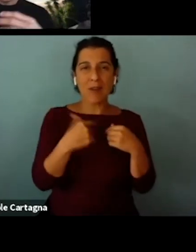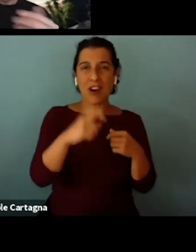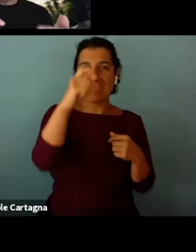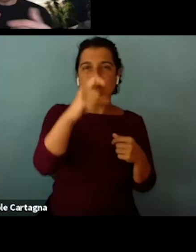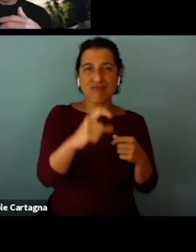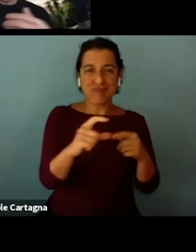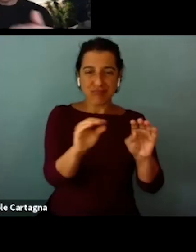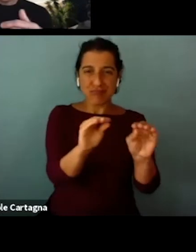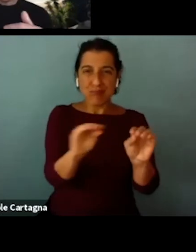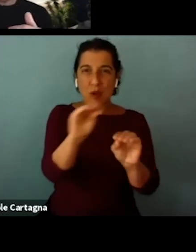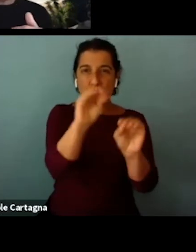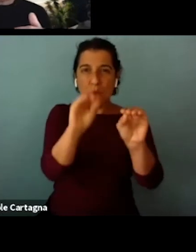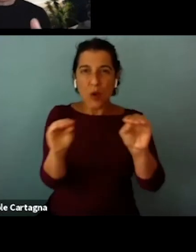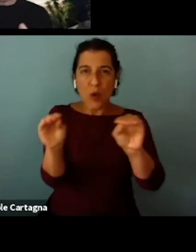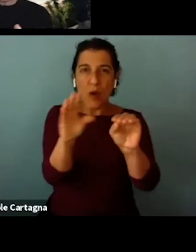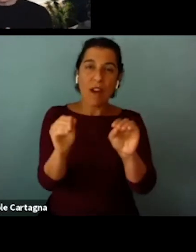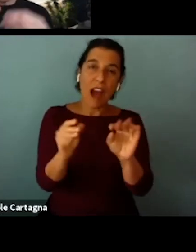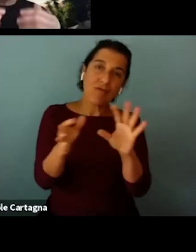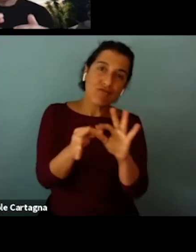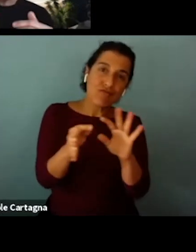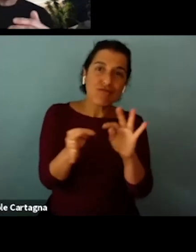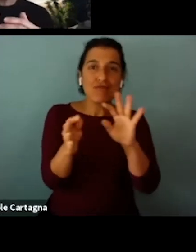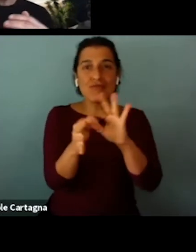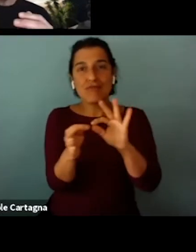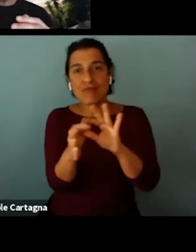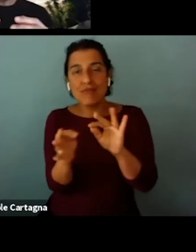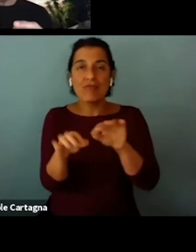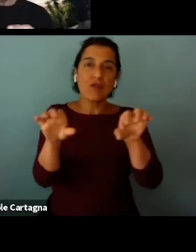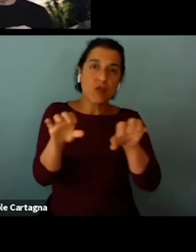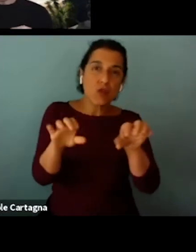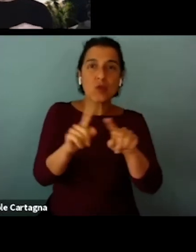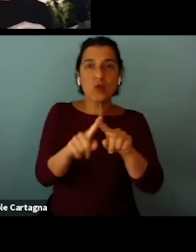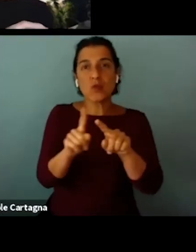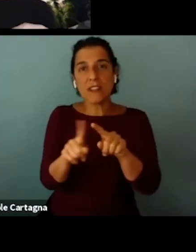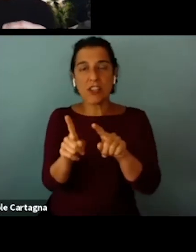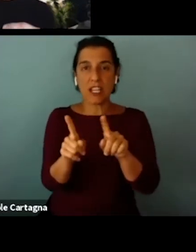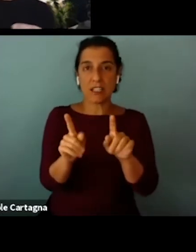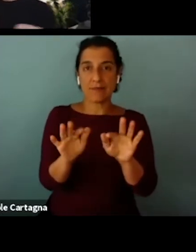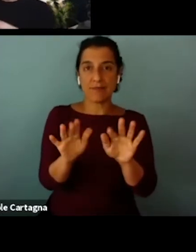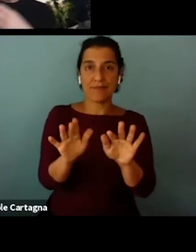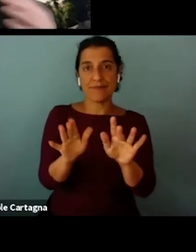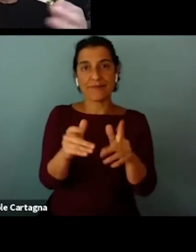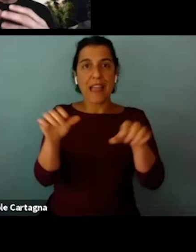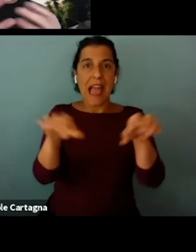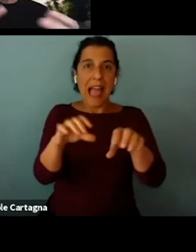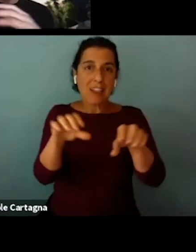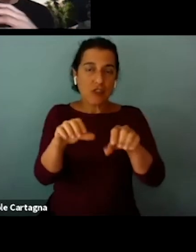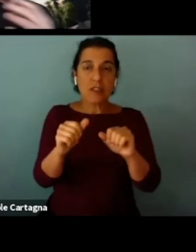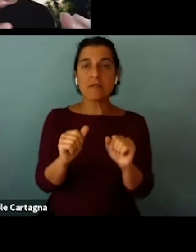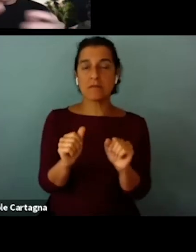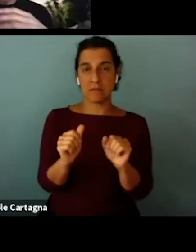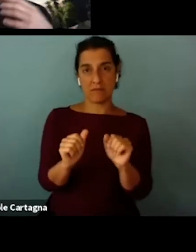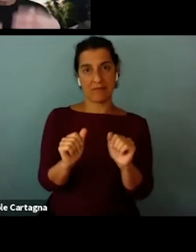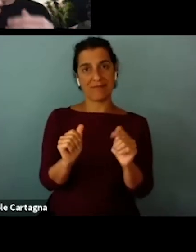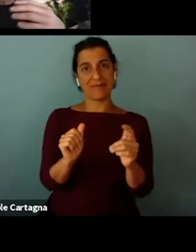kind of talk and and do different sort of um actions and it's it's a sort of learning to